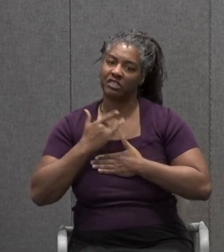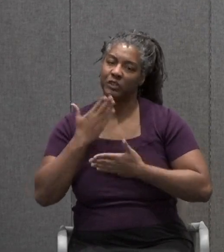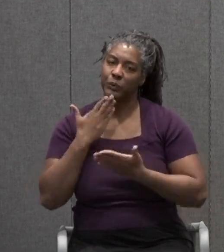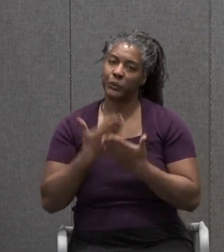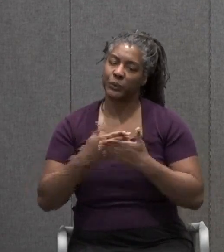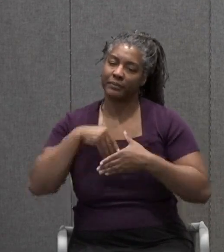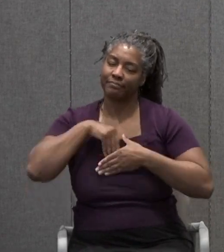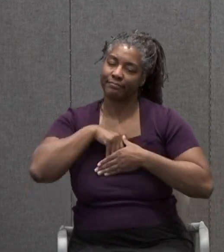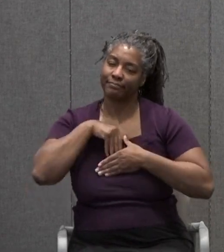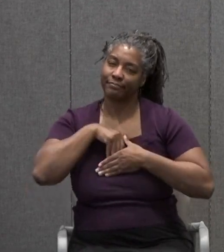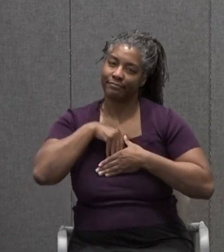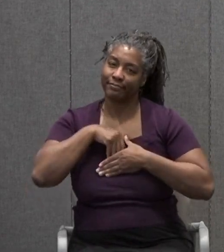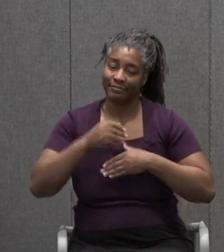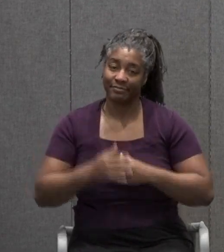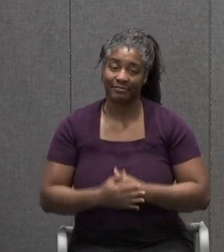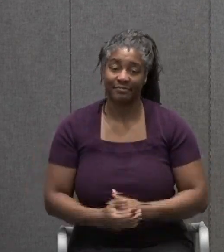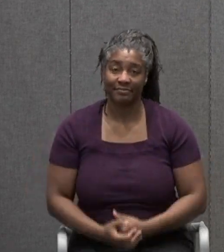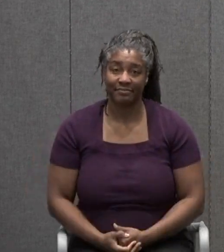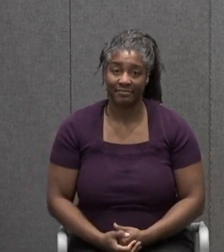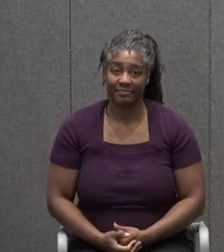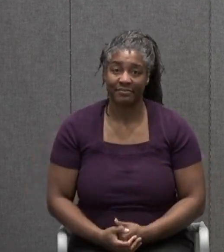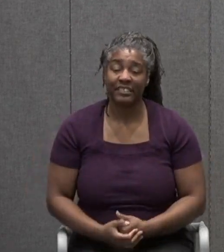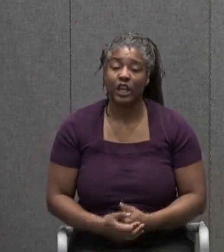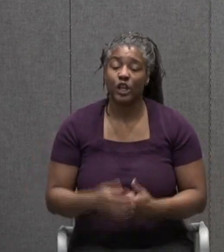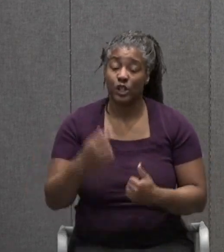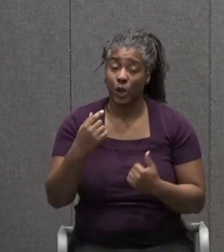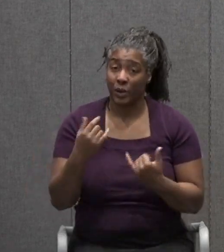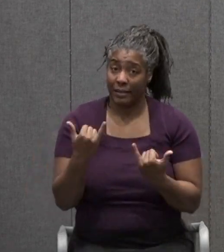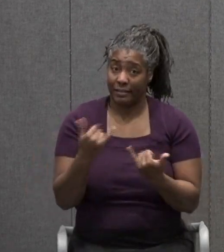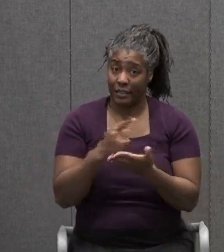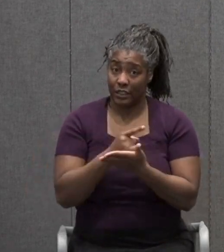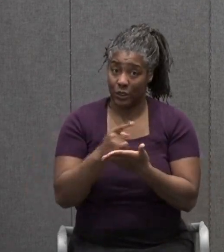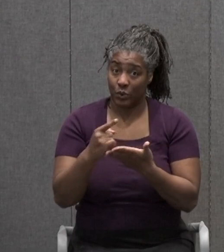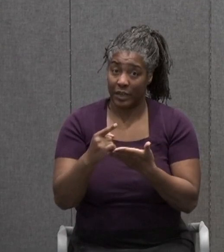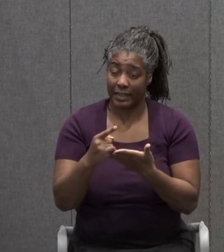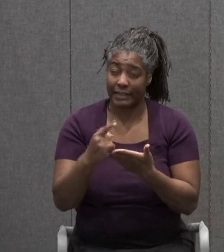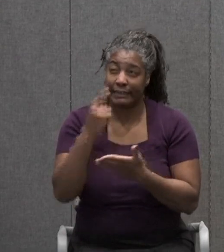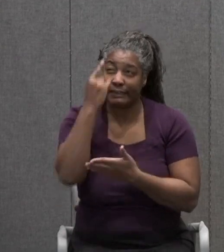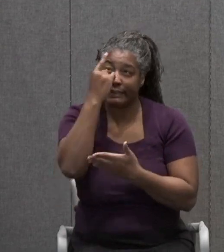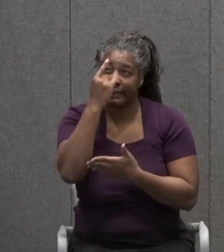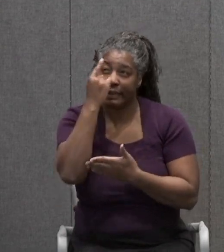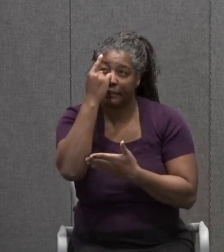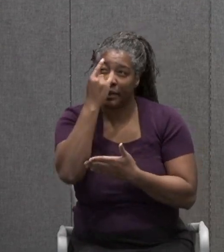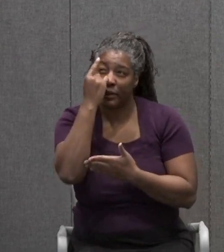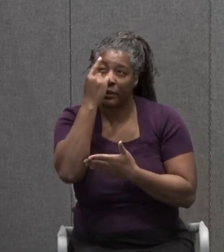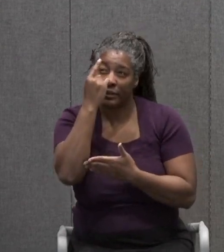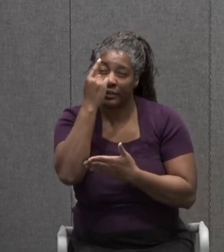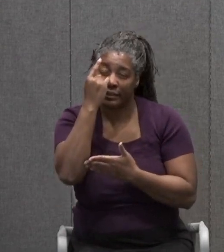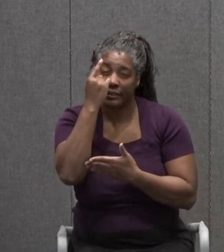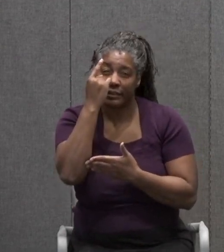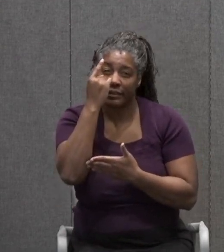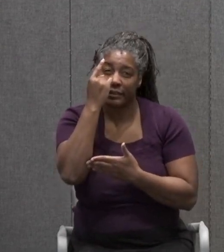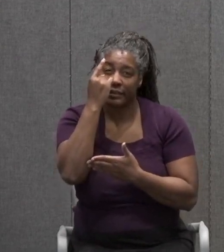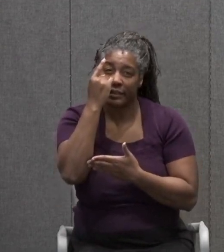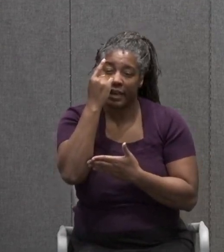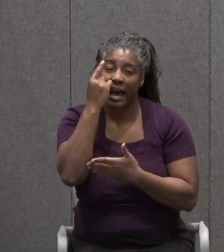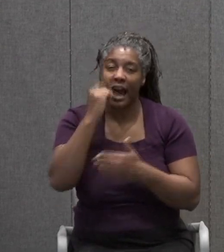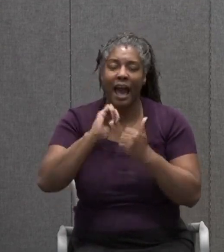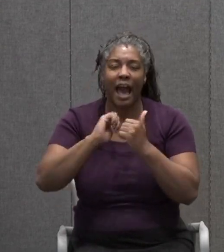What I would like you to do is, once a day, do something nice for someone or something without being told,